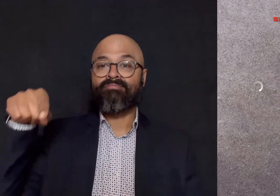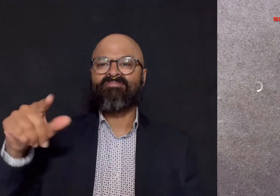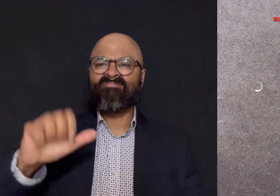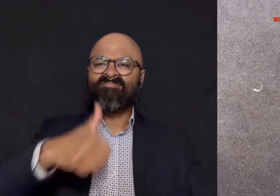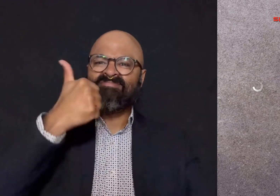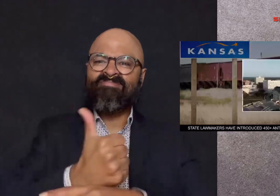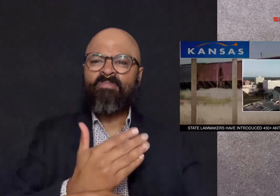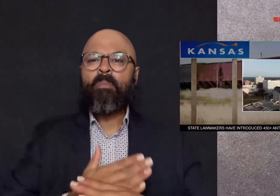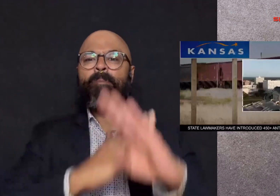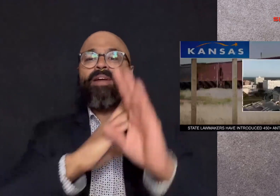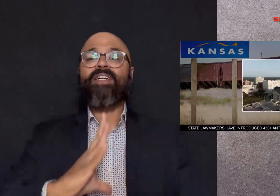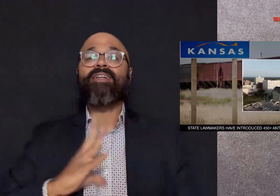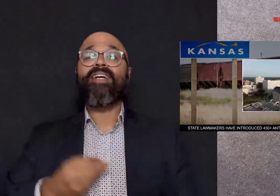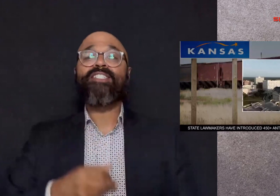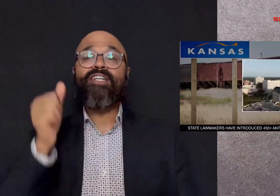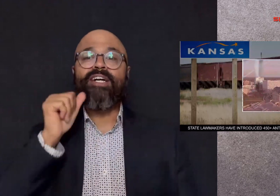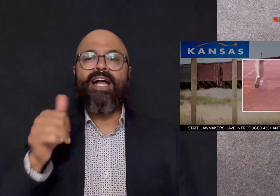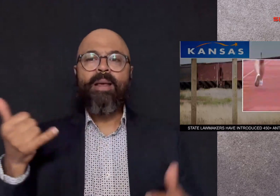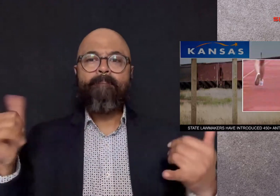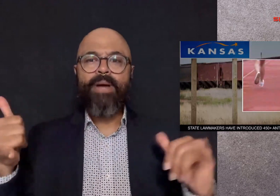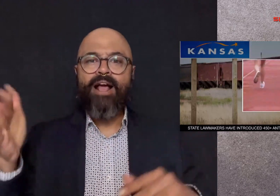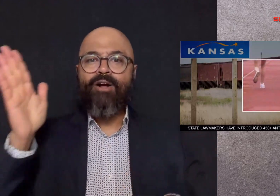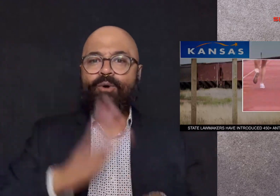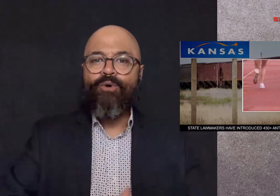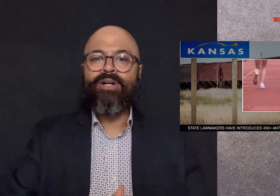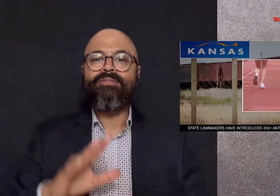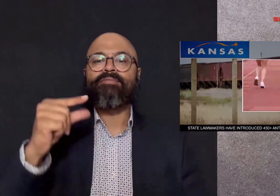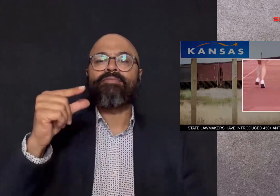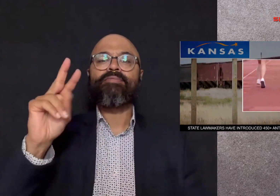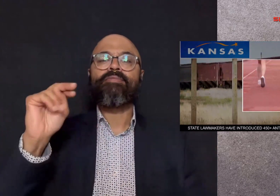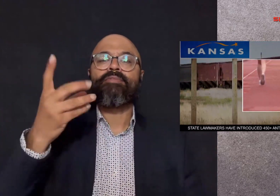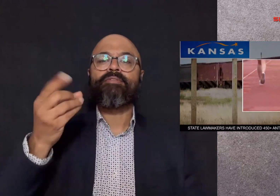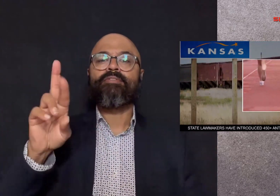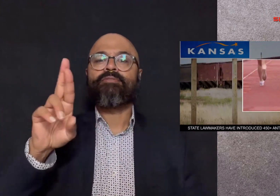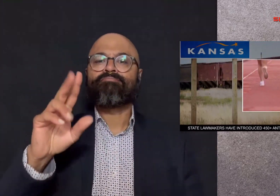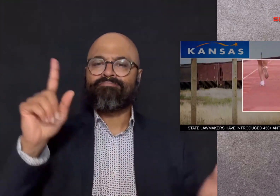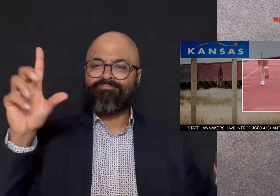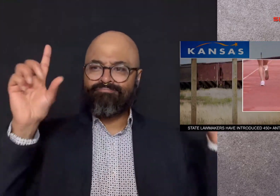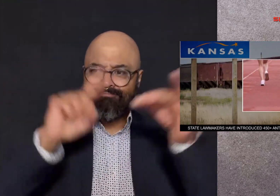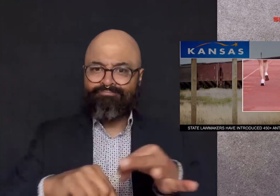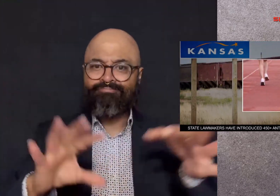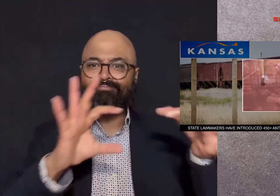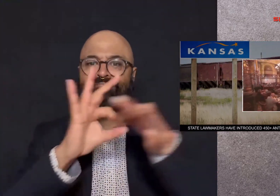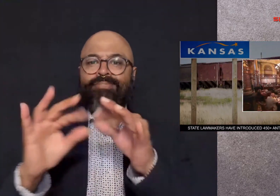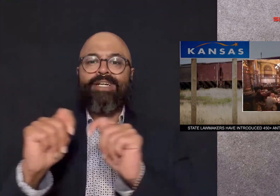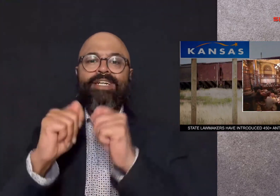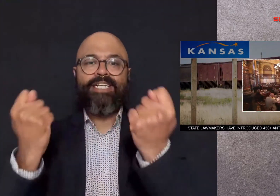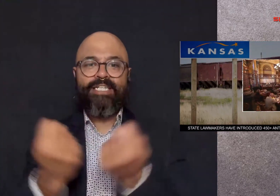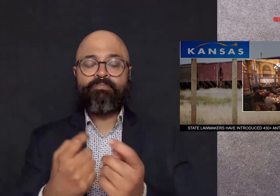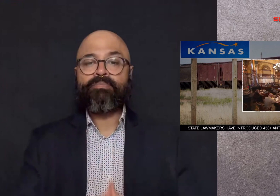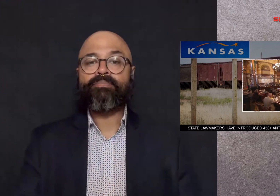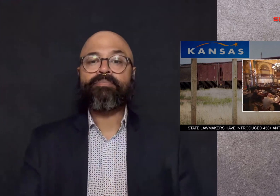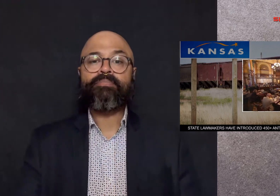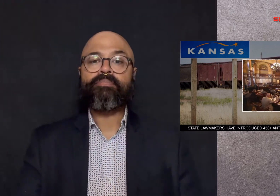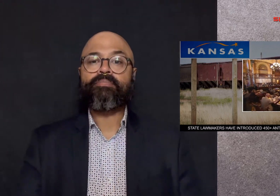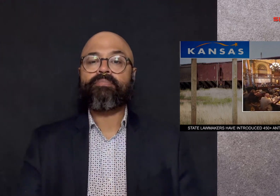a new law in Kansas is set to prevent transgender girls from playing on gender correlating teams